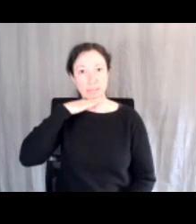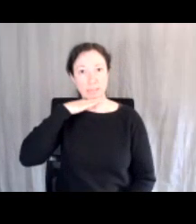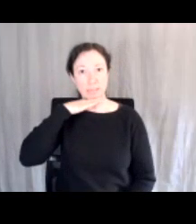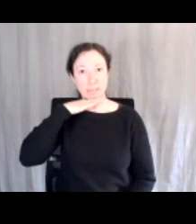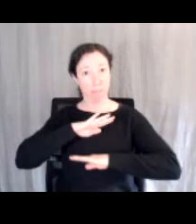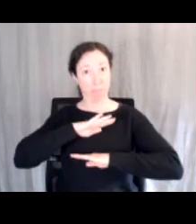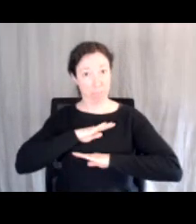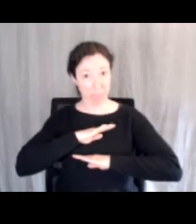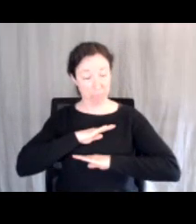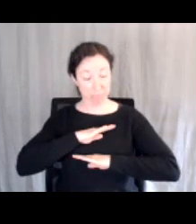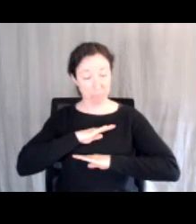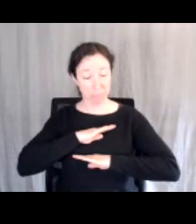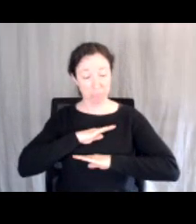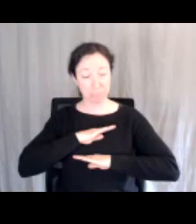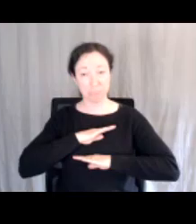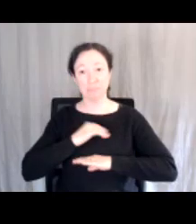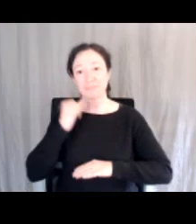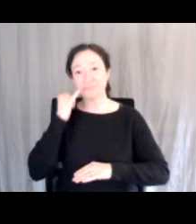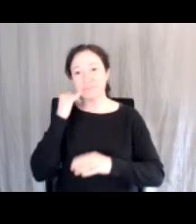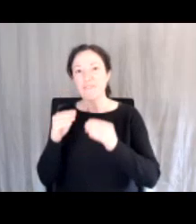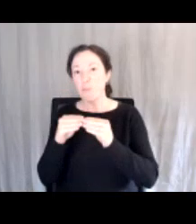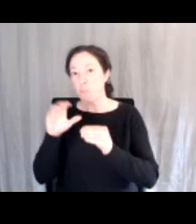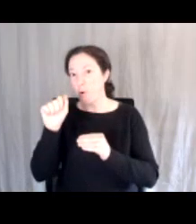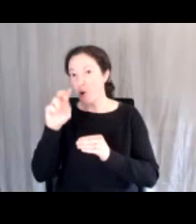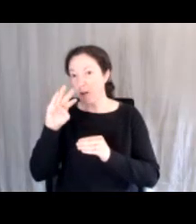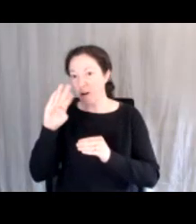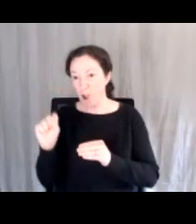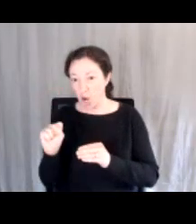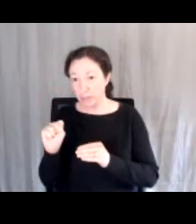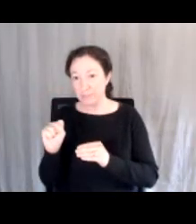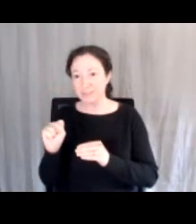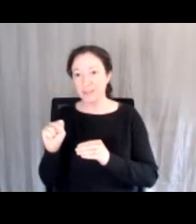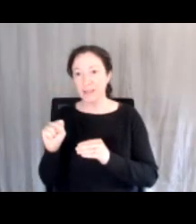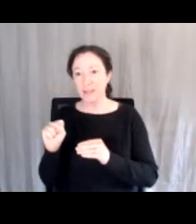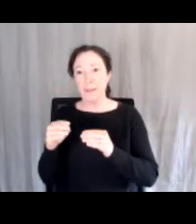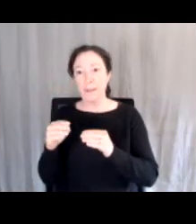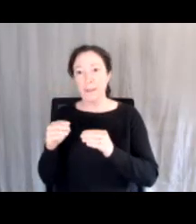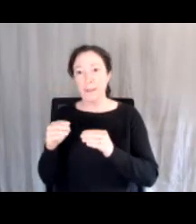the more insulin resistance you have, the more leptin resistance you're gonna have to set that leptin, that hormone I talked about a second ago.